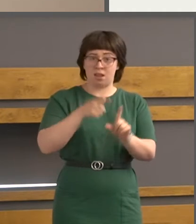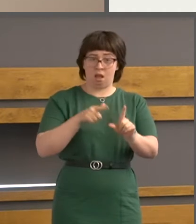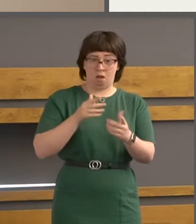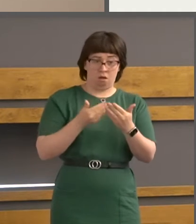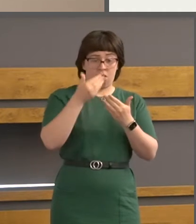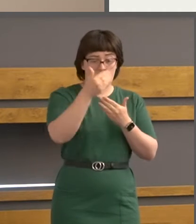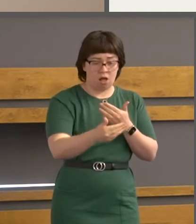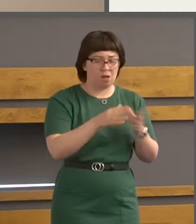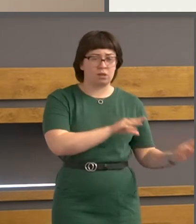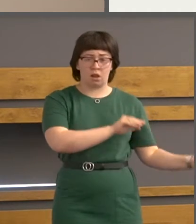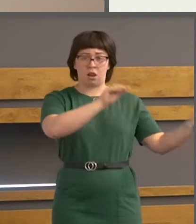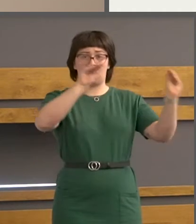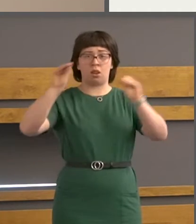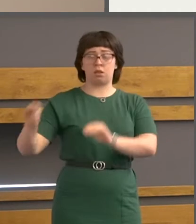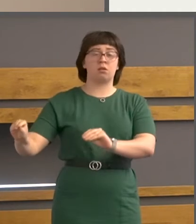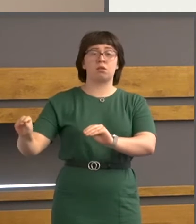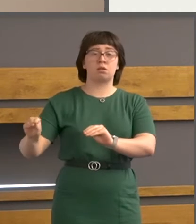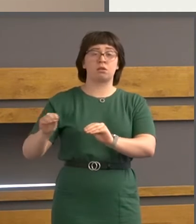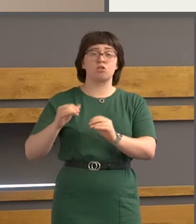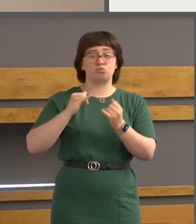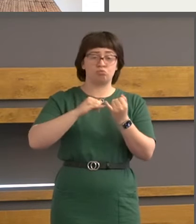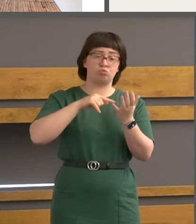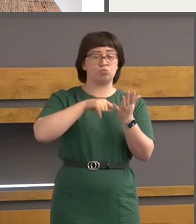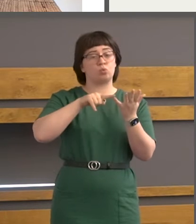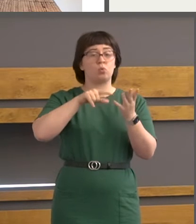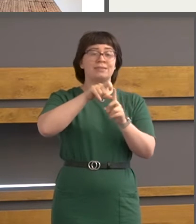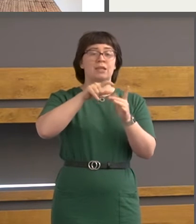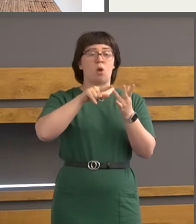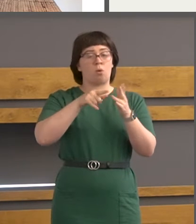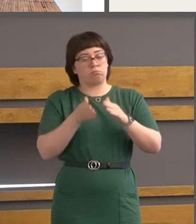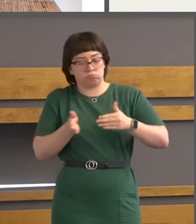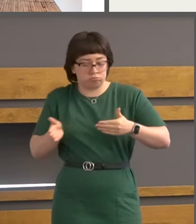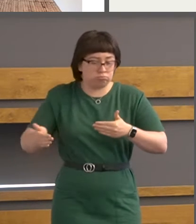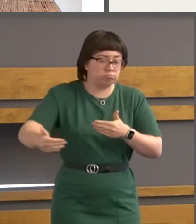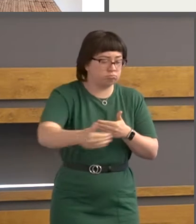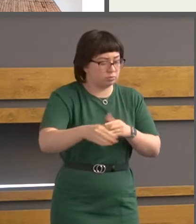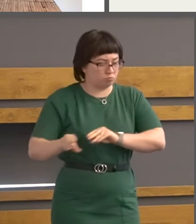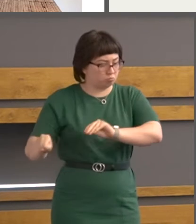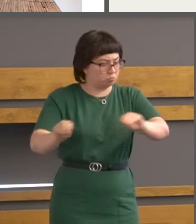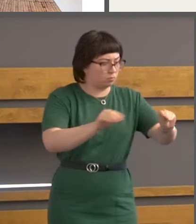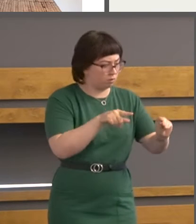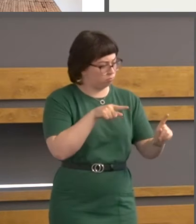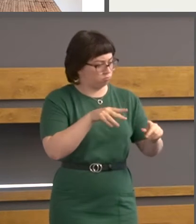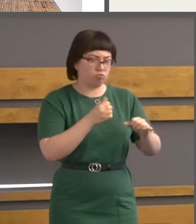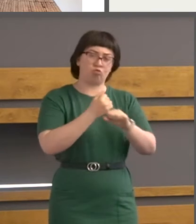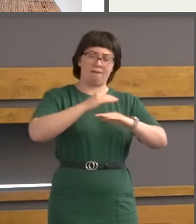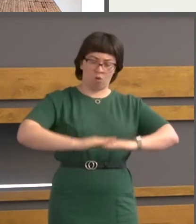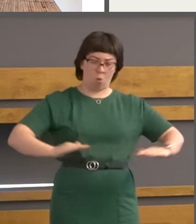when I was moving out of that studio around the corner. So that kind of ground floor with the big windows